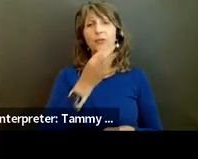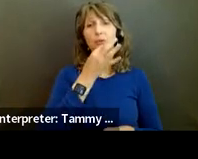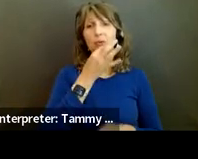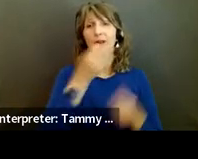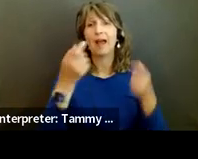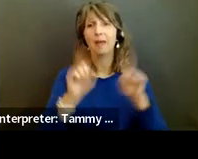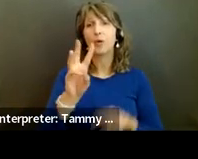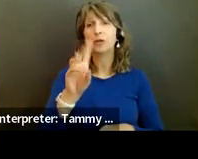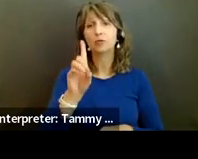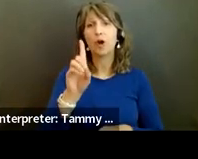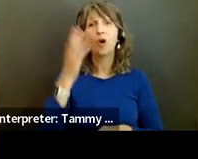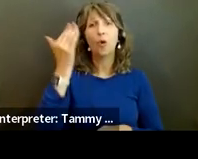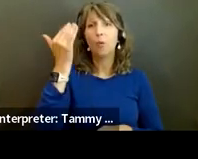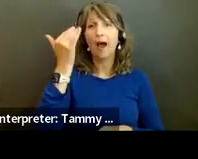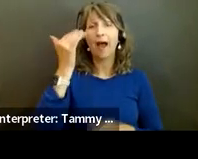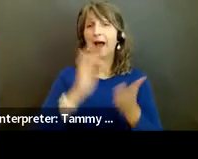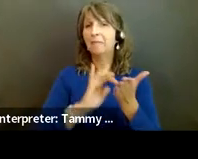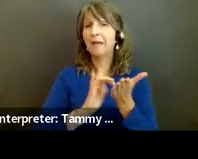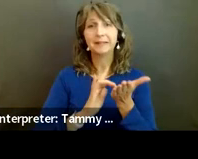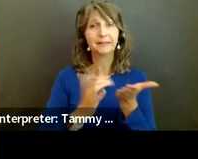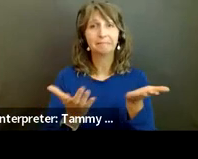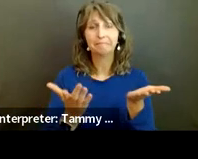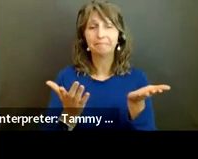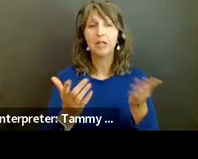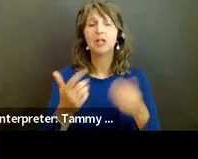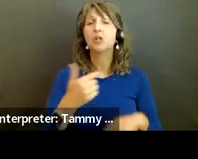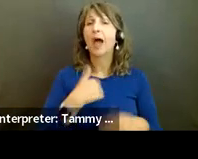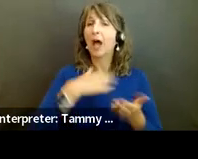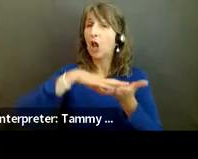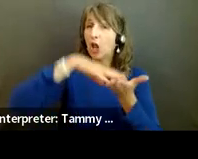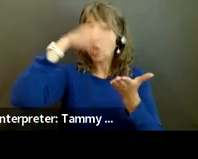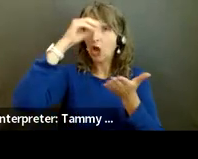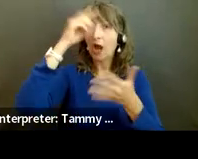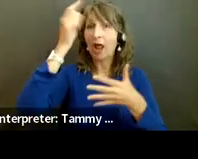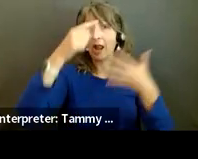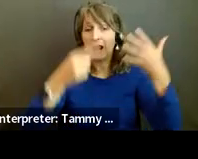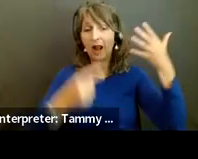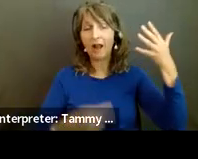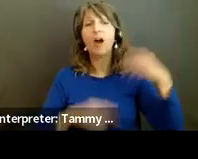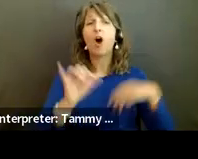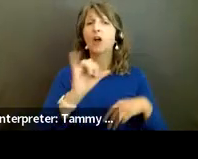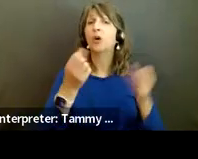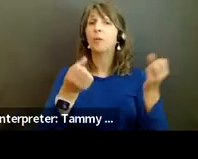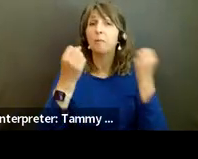So because I was able to get all of this information about her, multiple medical emergencies were averted.